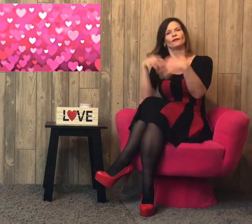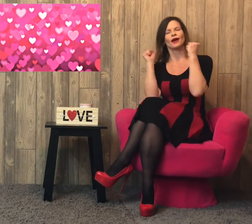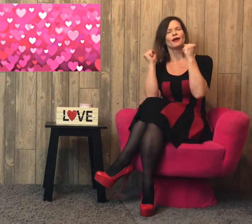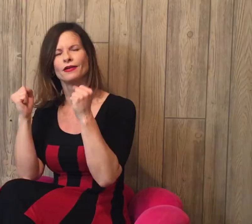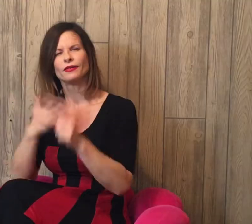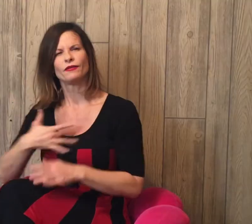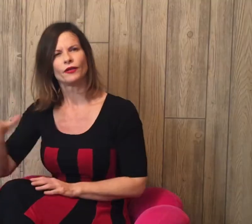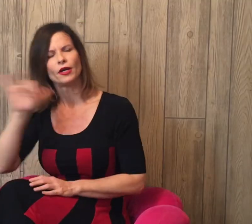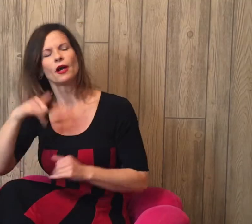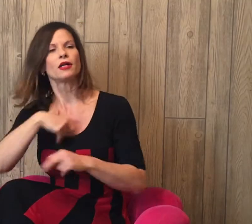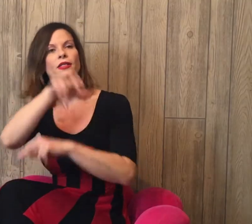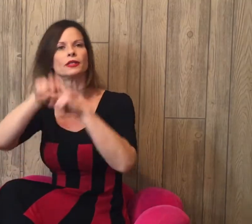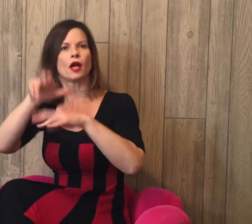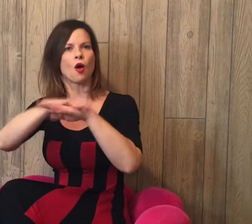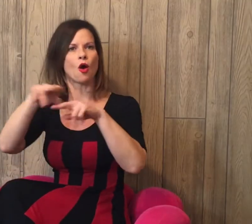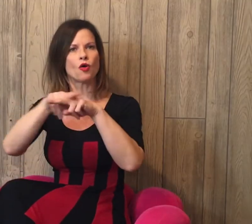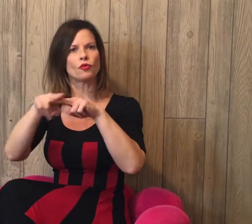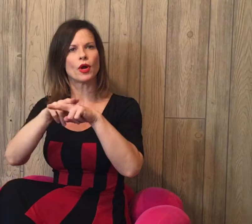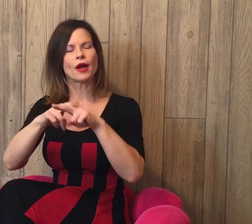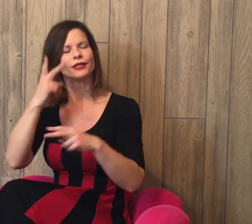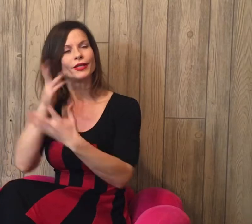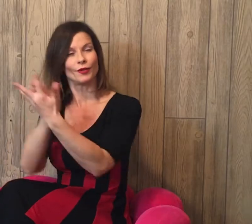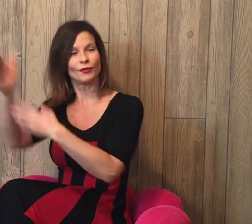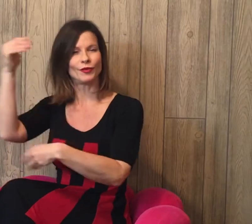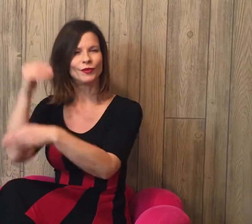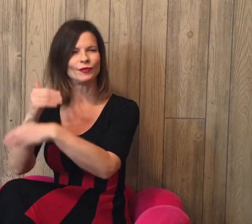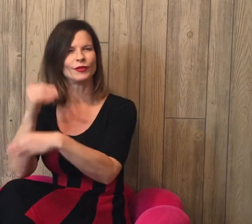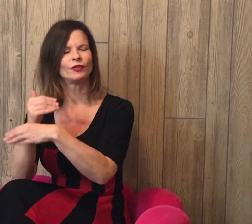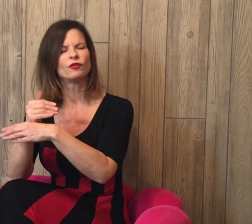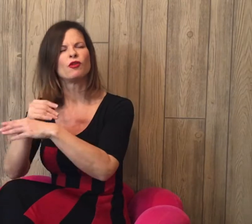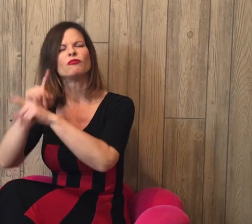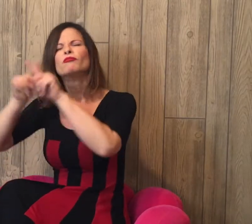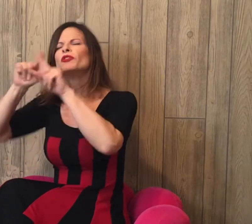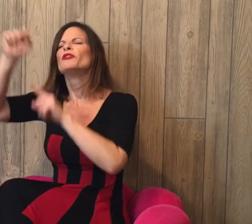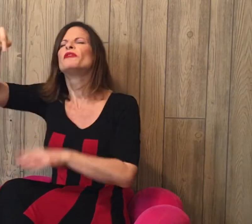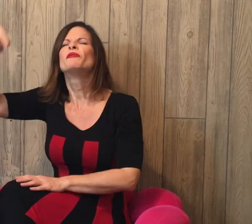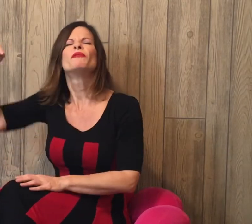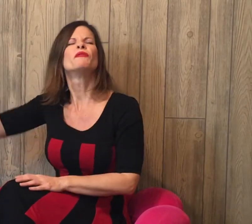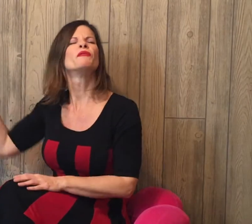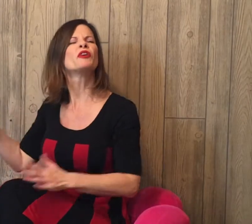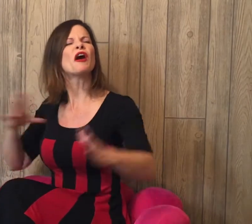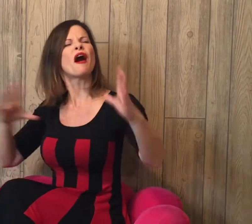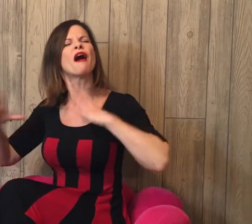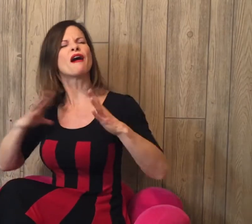time flies! It kind of feels like I'm sitting on a train, looking through the window,